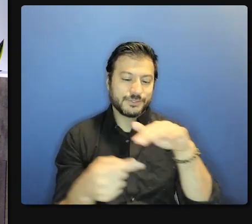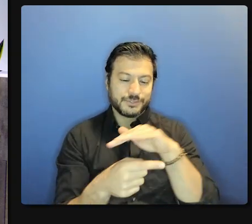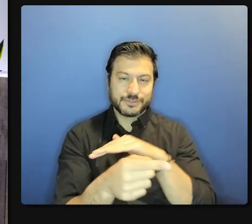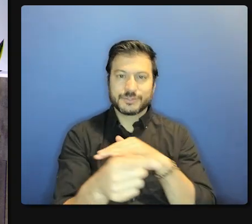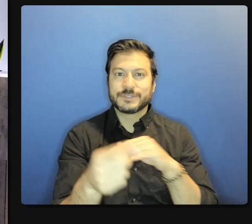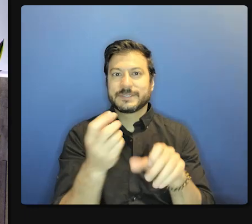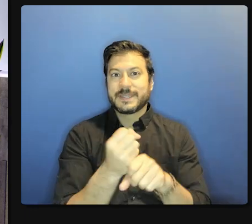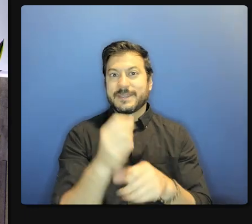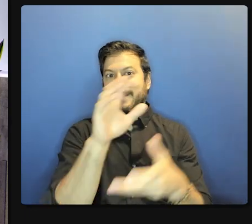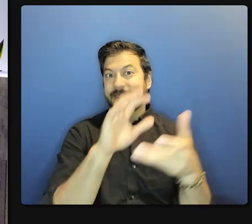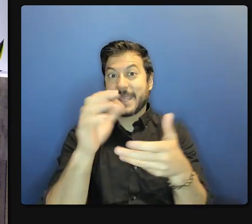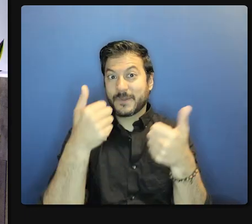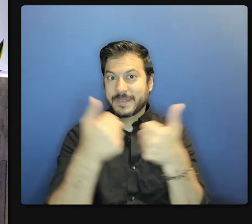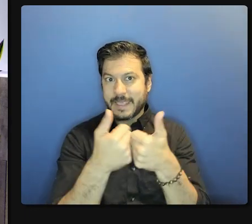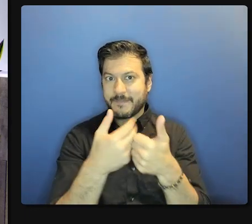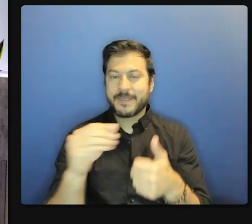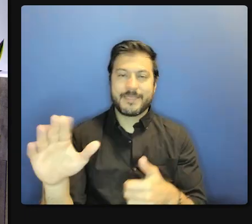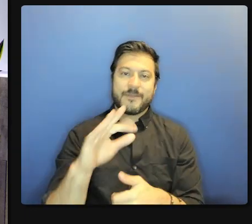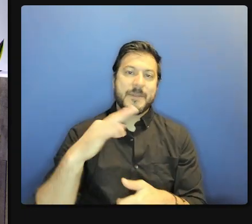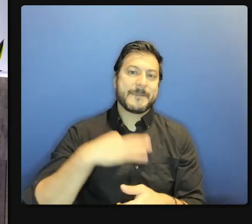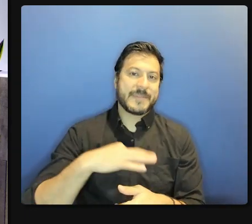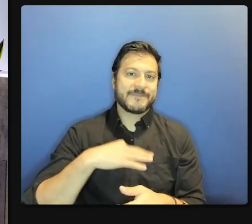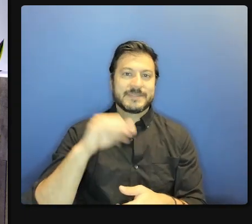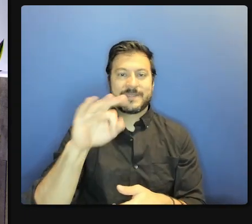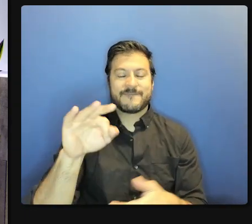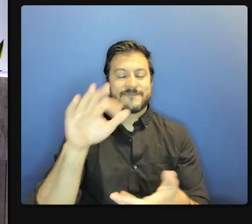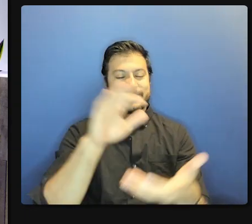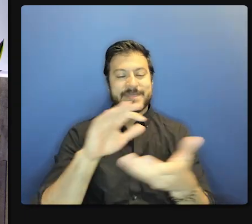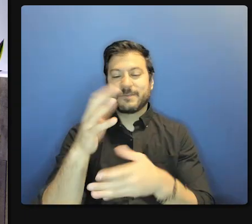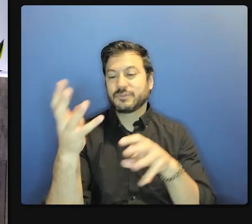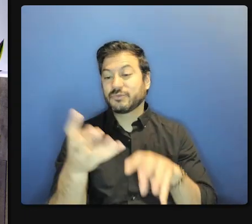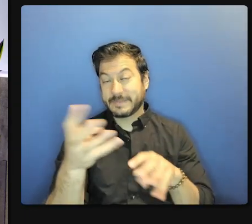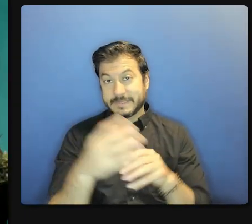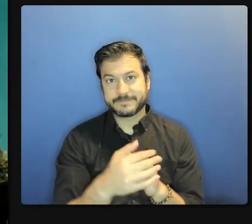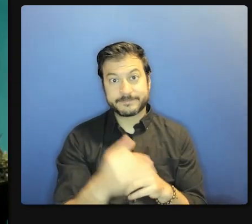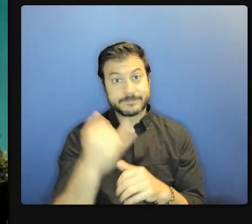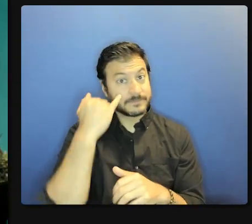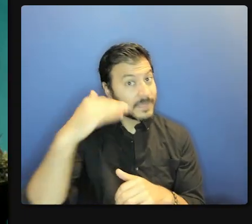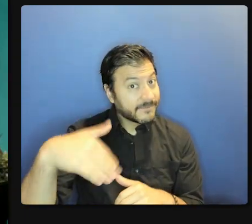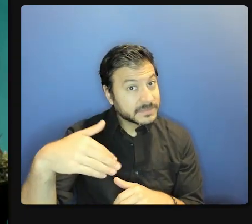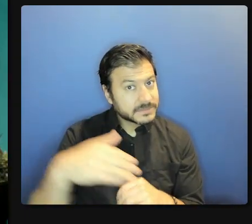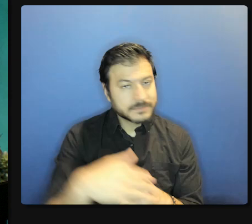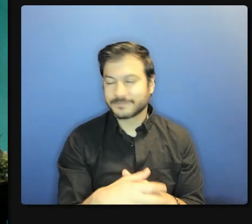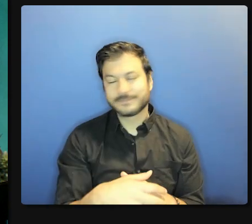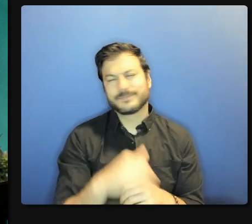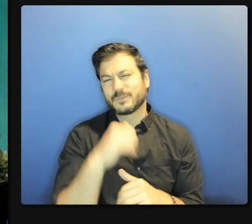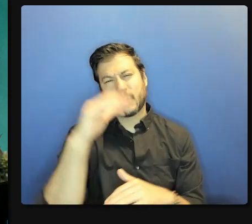in pursuit of cloud gaming and the benefits of cloud streaming. If you haven't, don't worry.